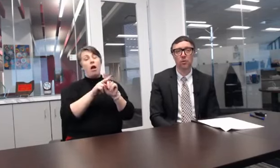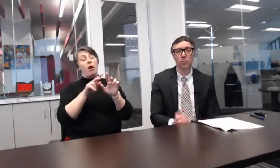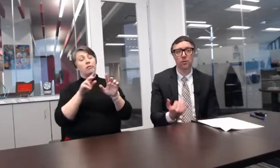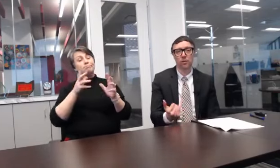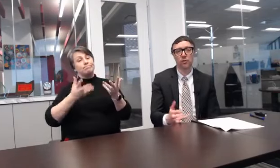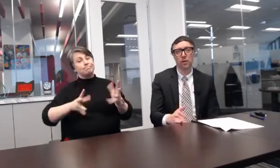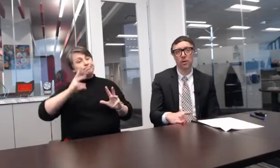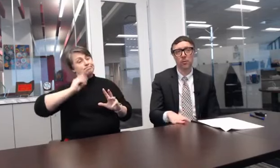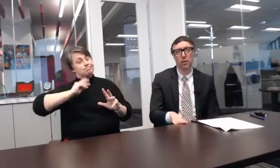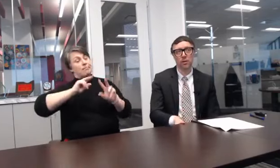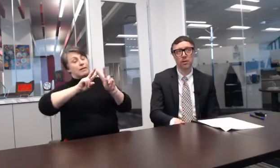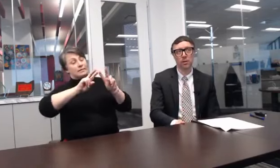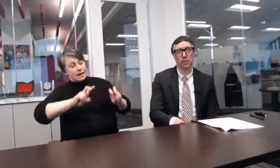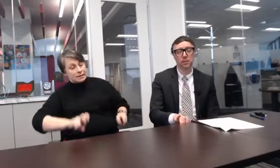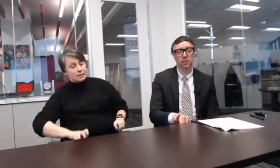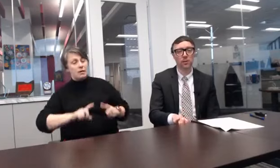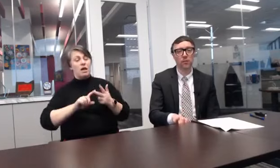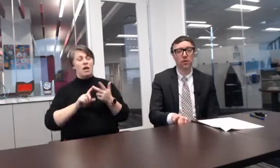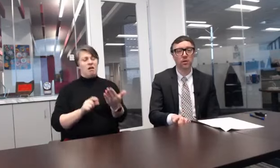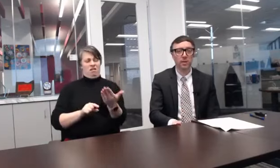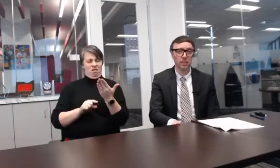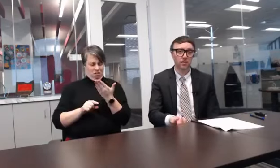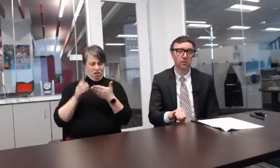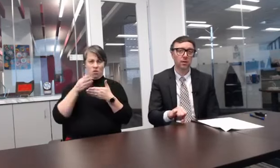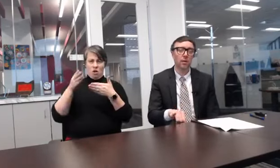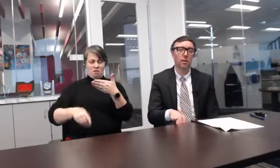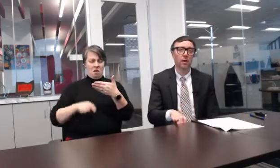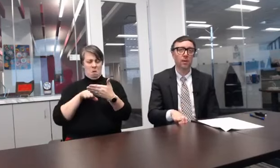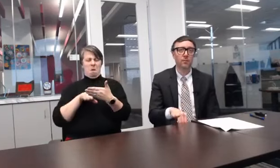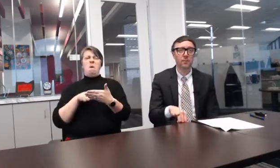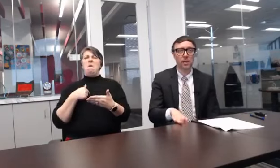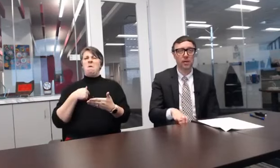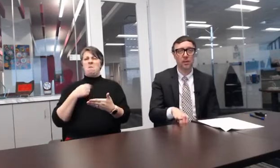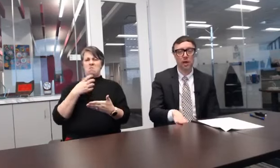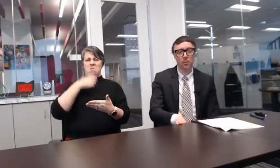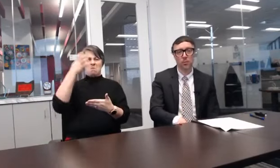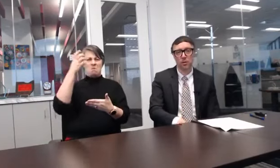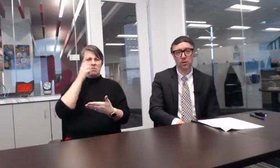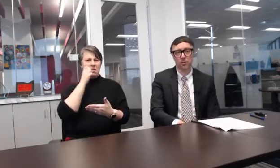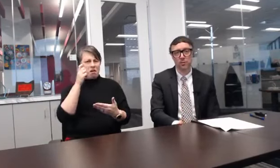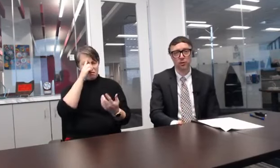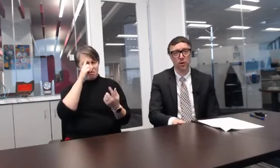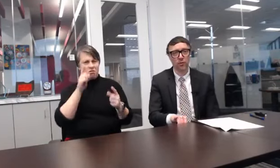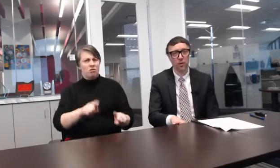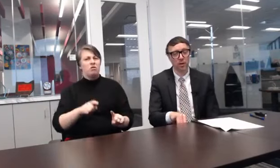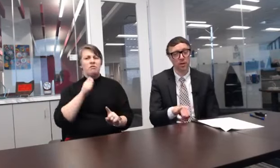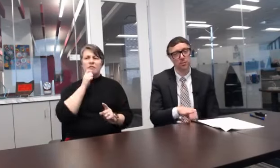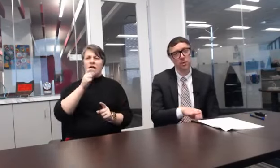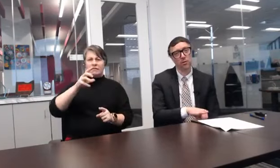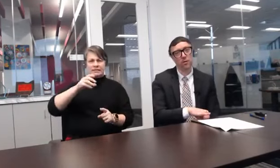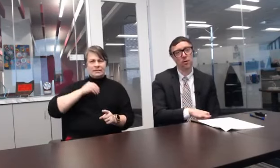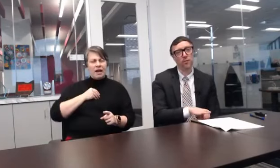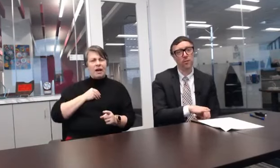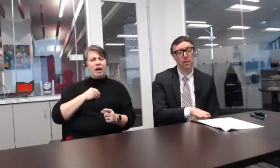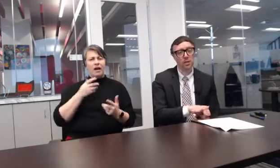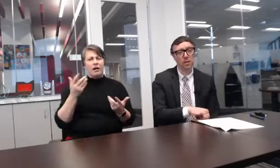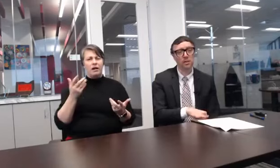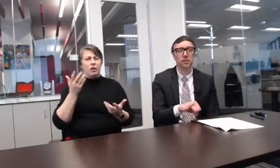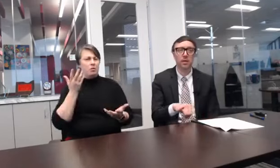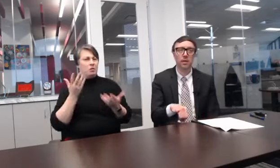You disagree with the assessment of your needs. Say the County Board determines that you have Current Needs, but you think you have Immediate Needs,